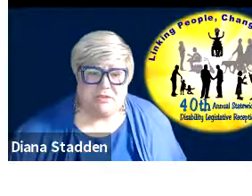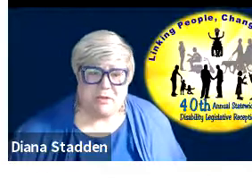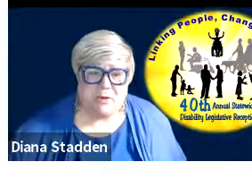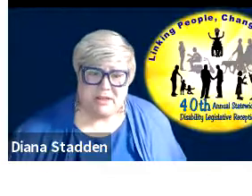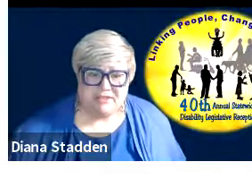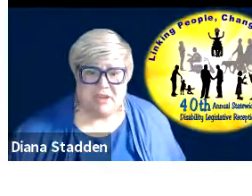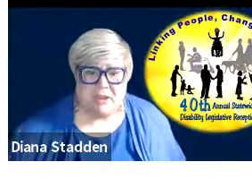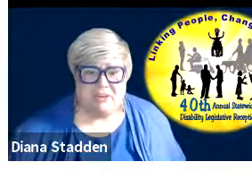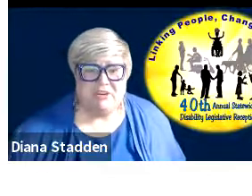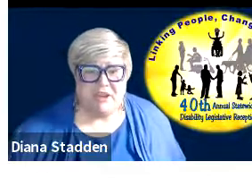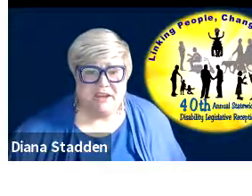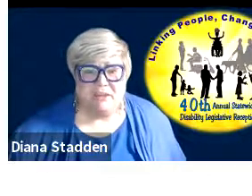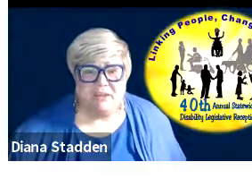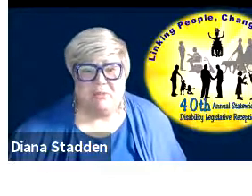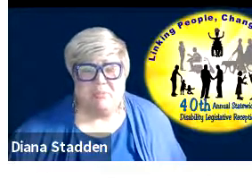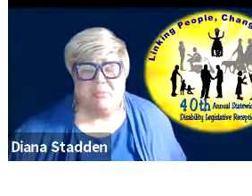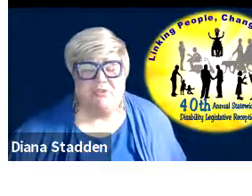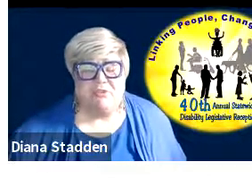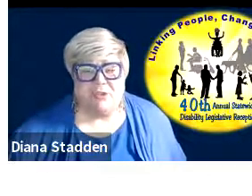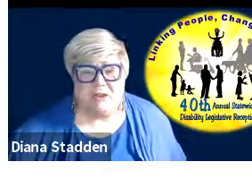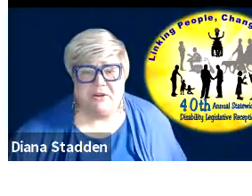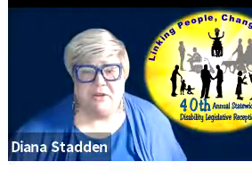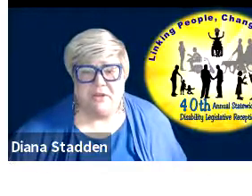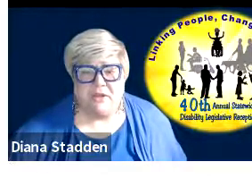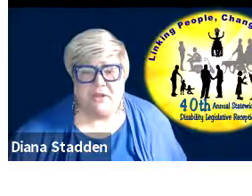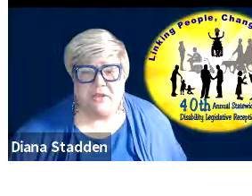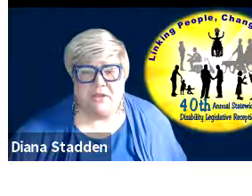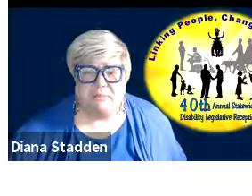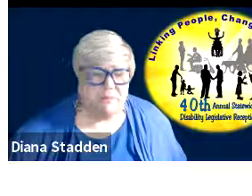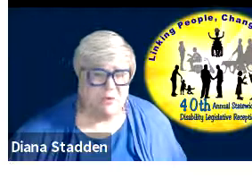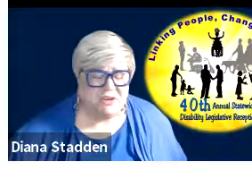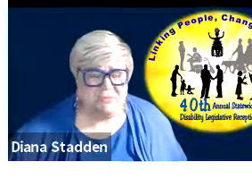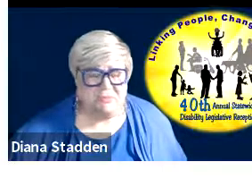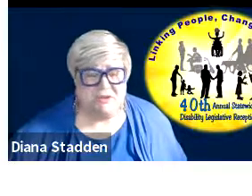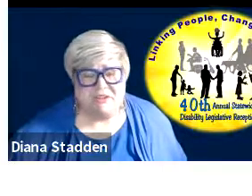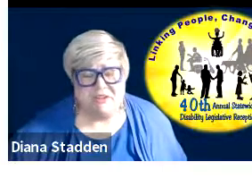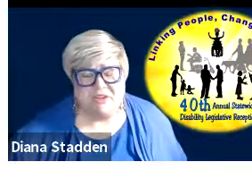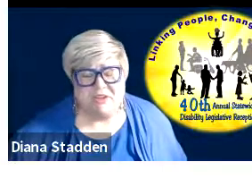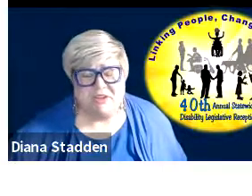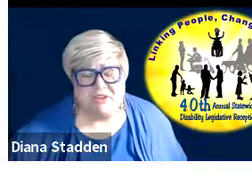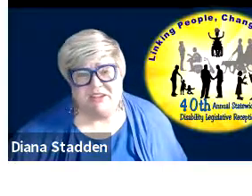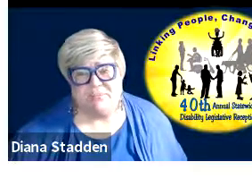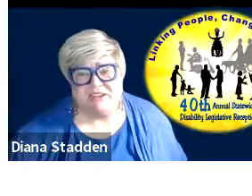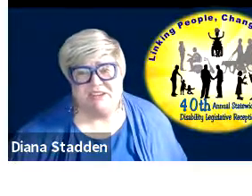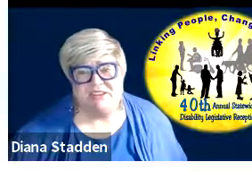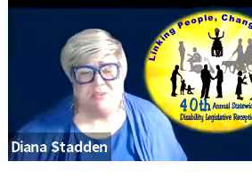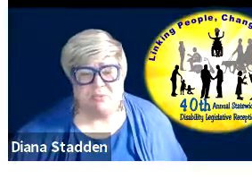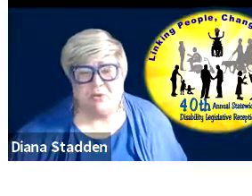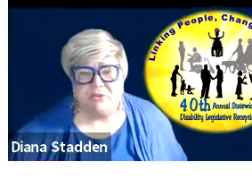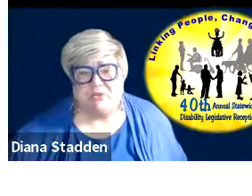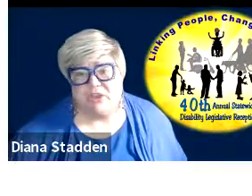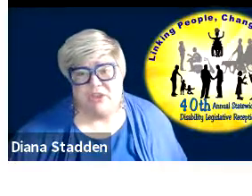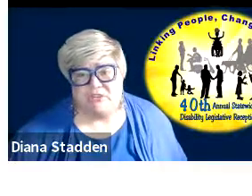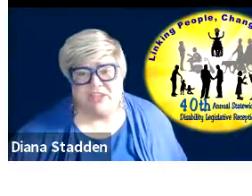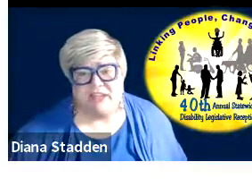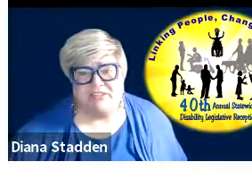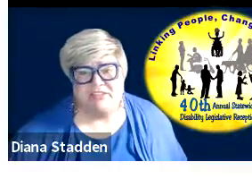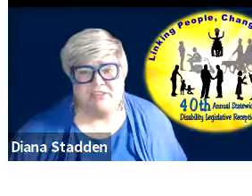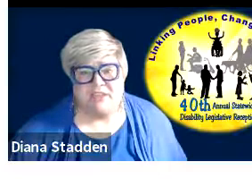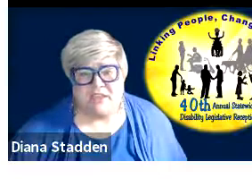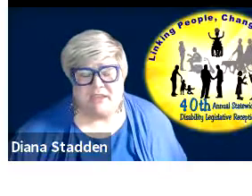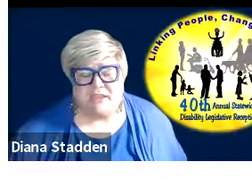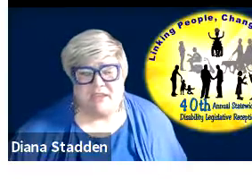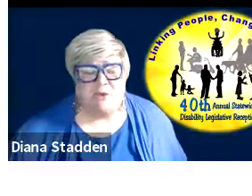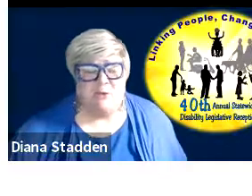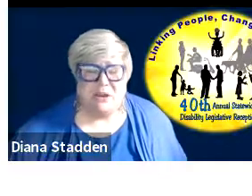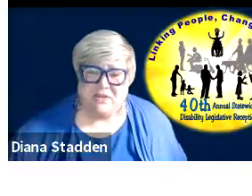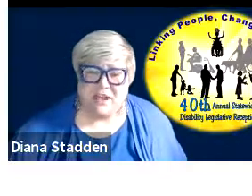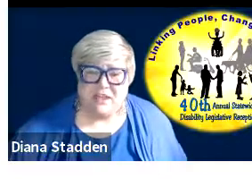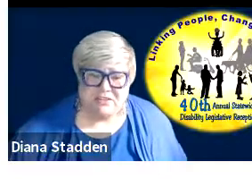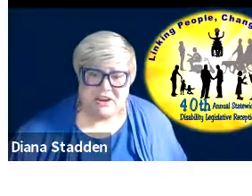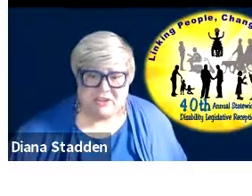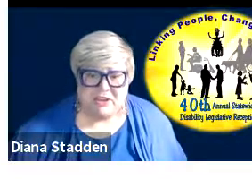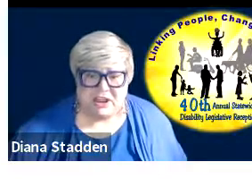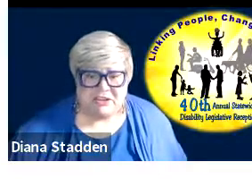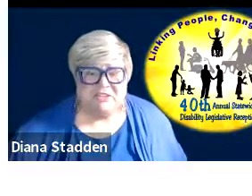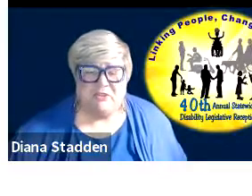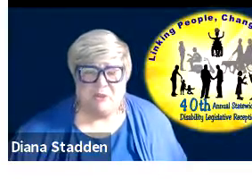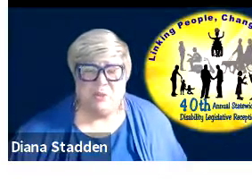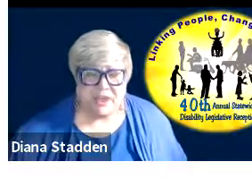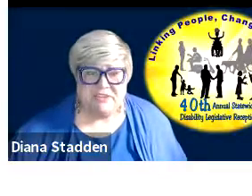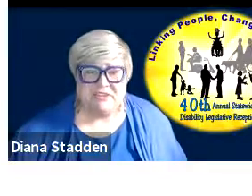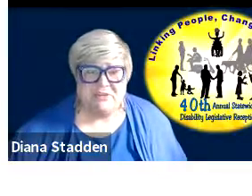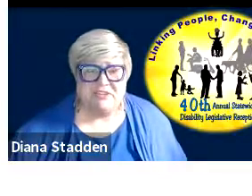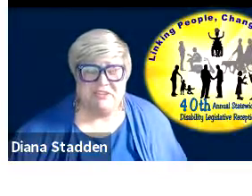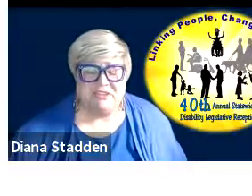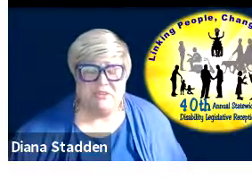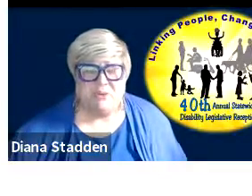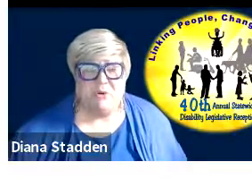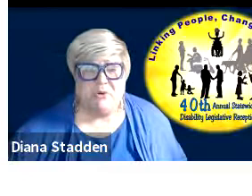Diana Stadden: So our last topic tonight goes on personal care, people with disabilities, often need some assistance with personal care tasks kareena fail, is here tonight just tell you why this service is so important.